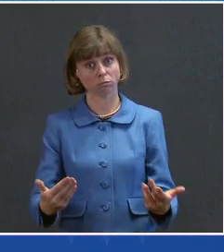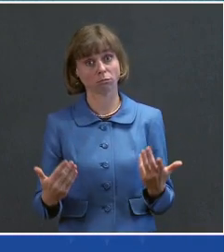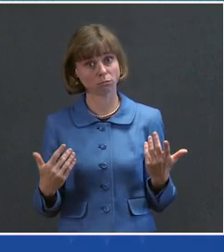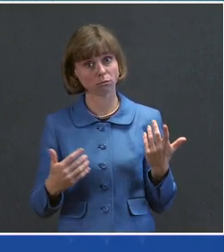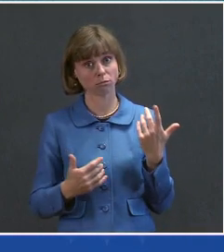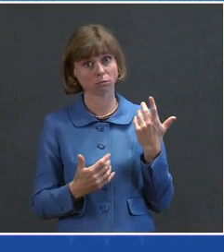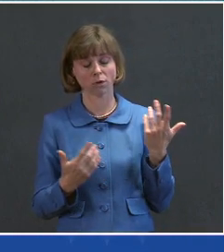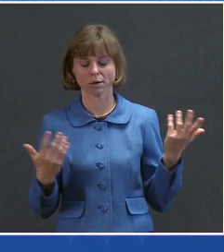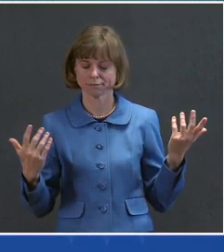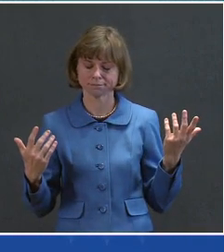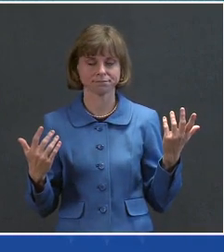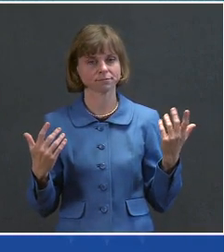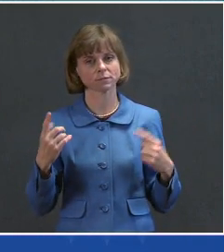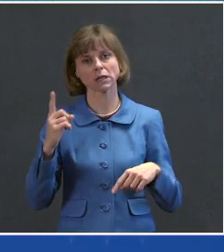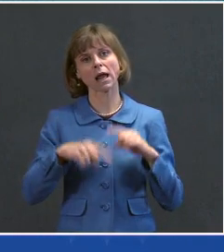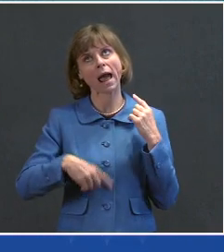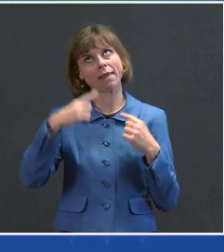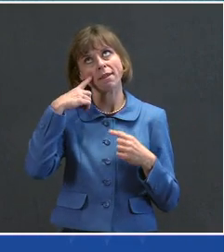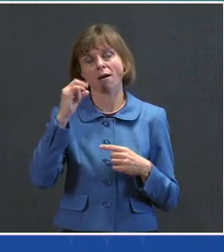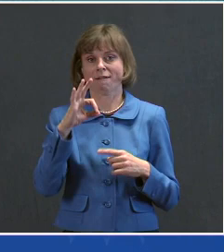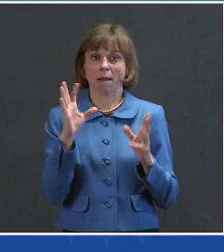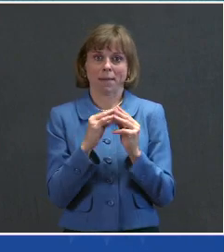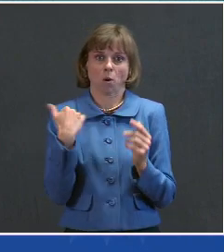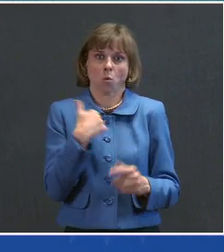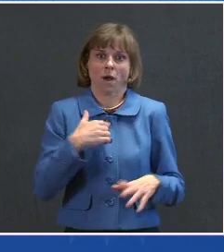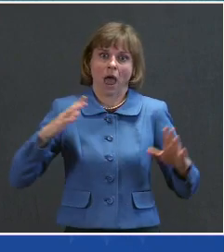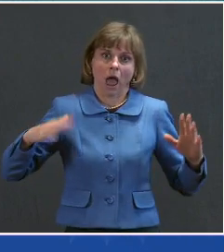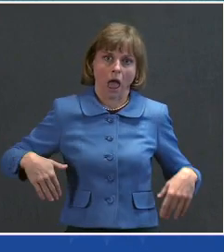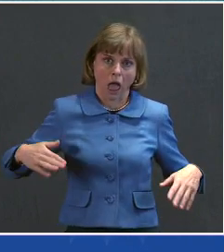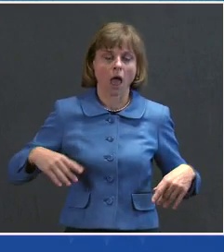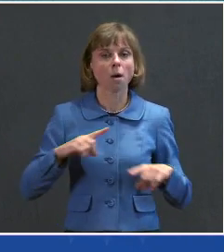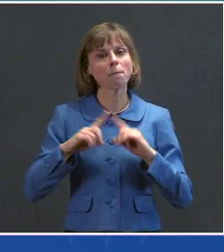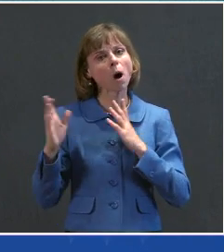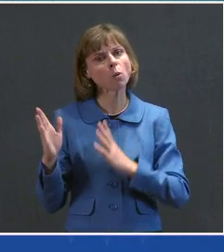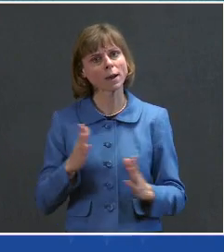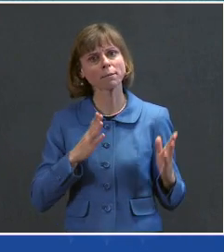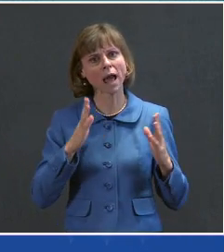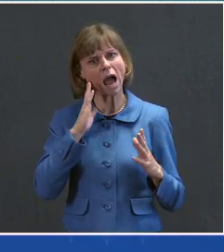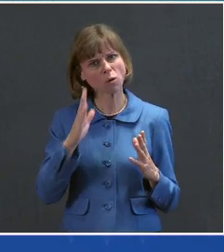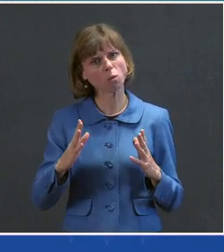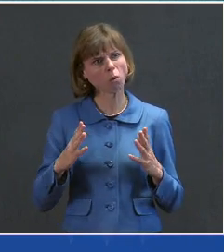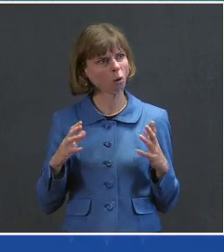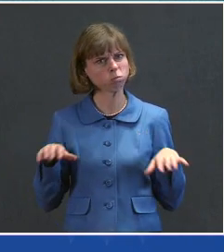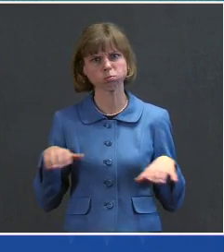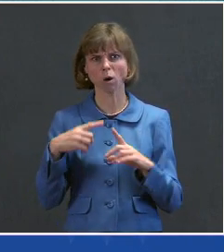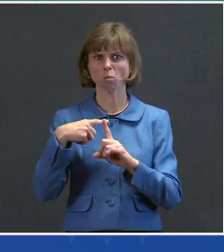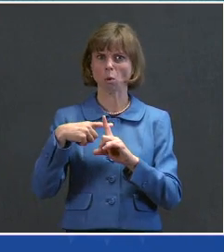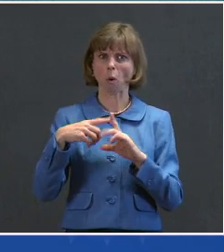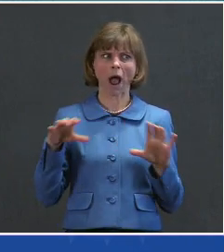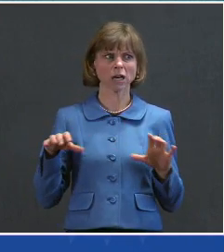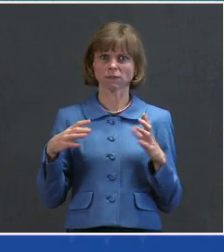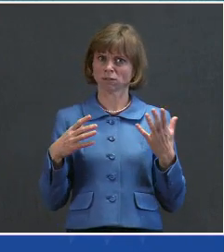I can't even think of a meeting we haven't, but we have -- we plan to proactively release, as we did yesterday. I think when I said that,